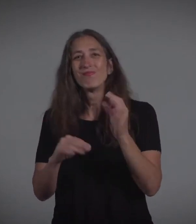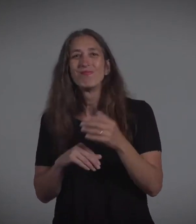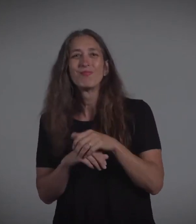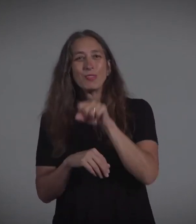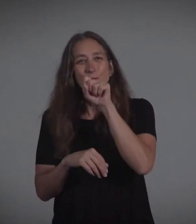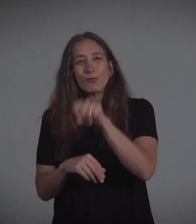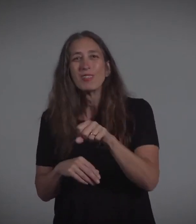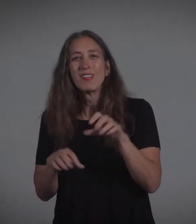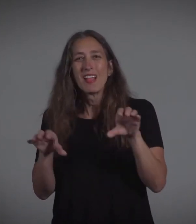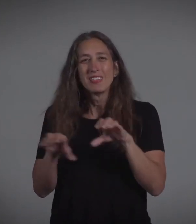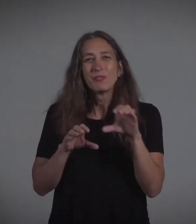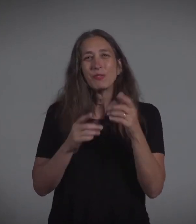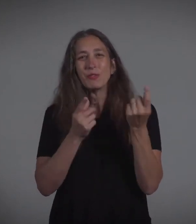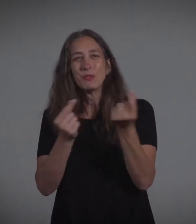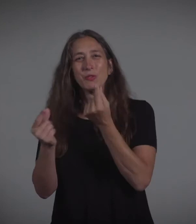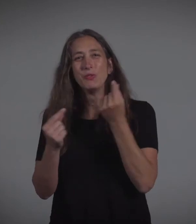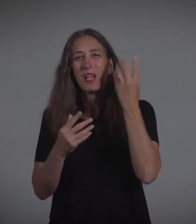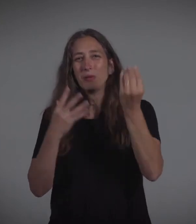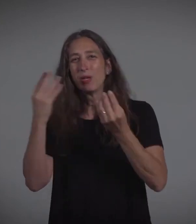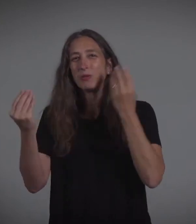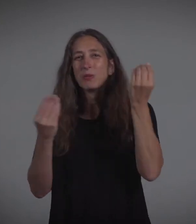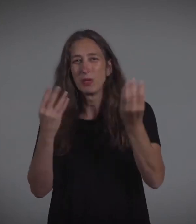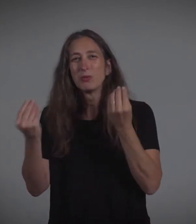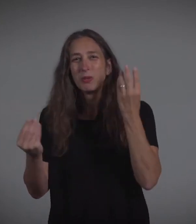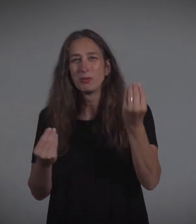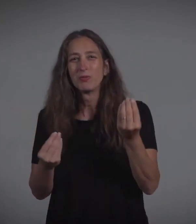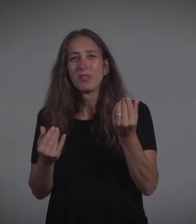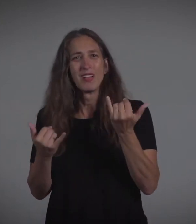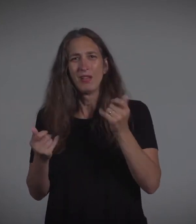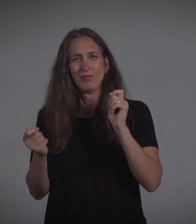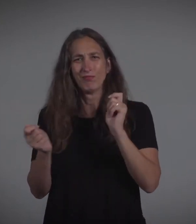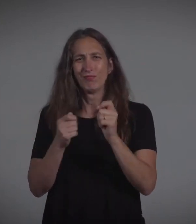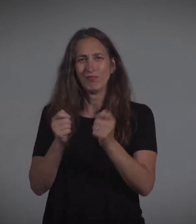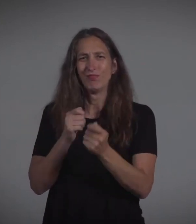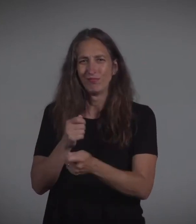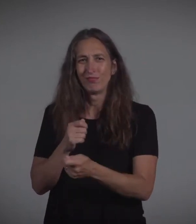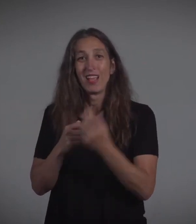A person who was happy, liked going out and doing fun things, starts to change.